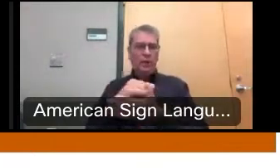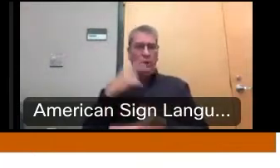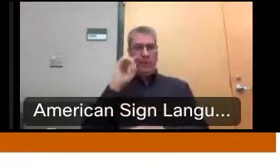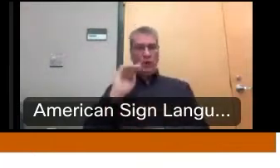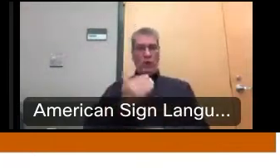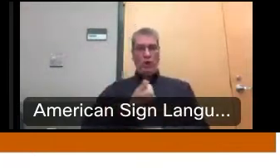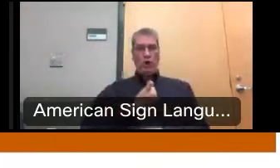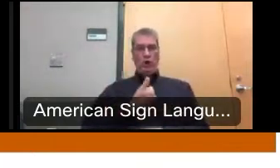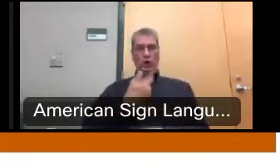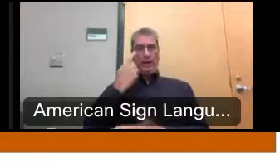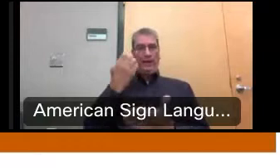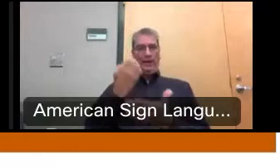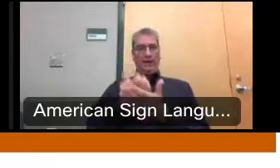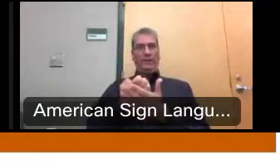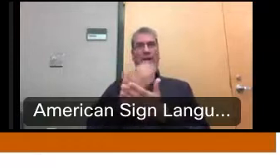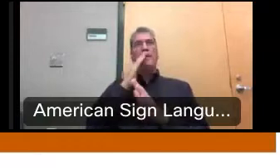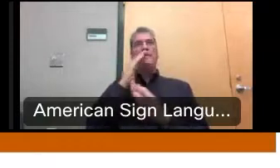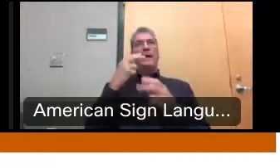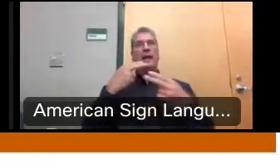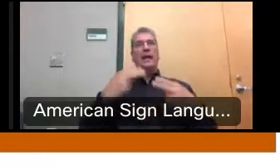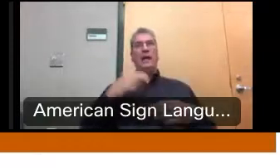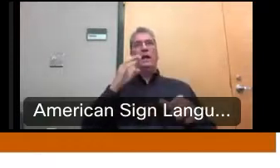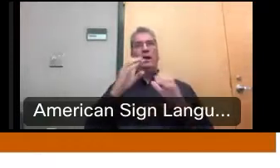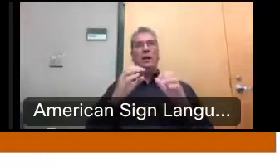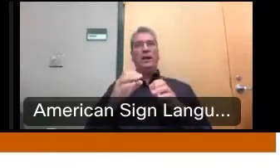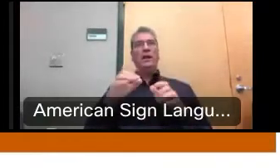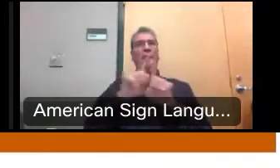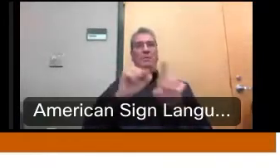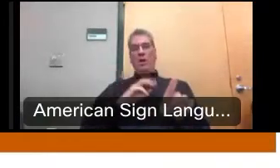evidence based health communication center. Like, it's even on my water bottle, and we